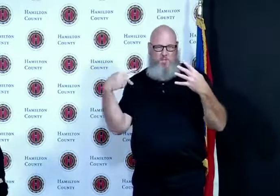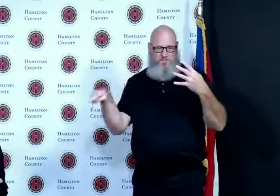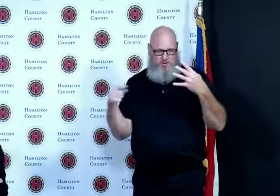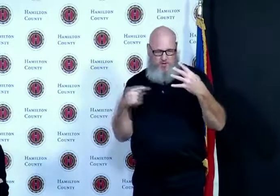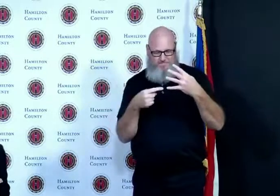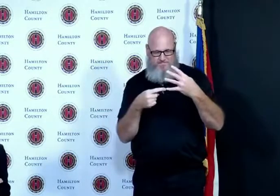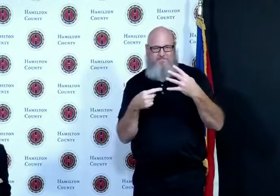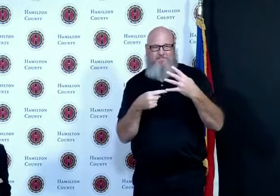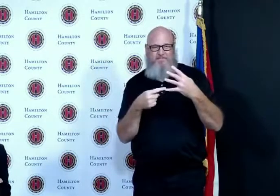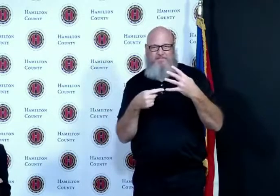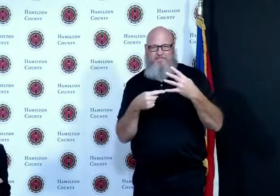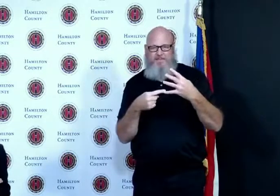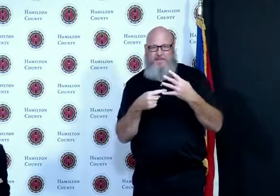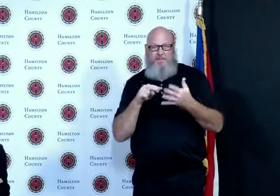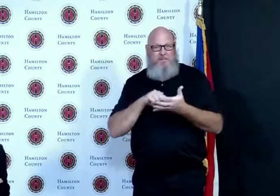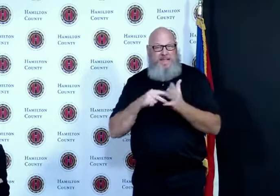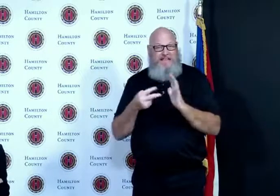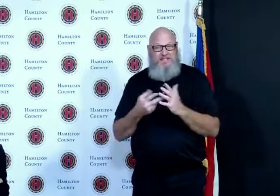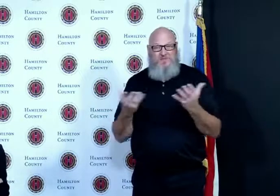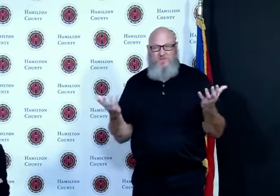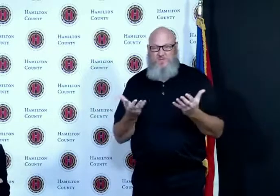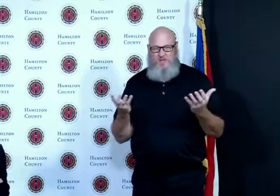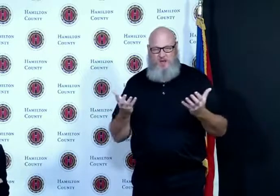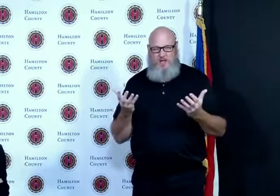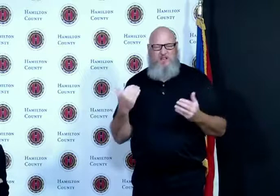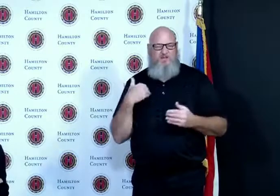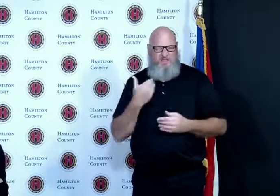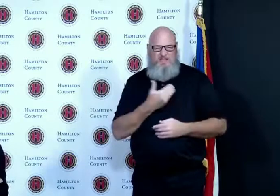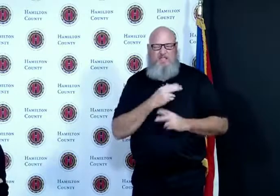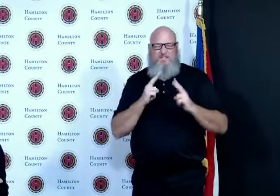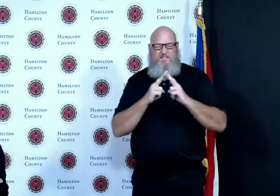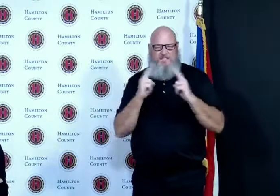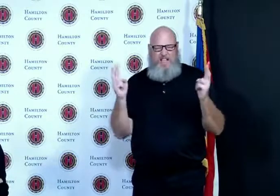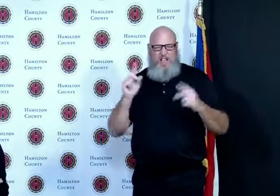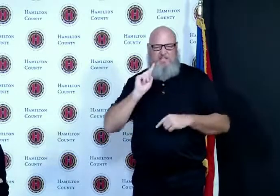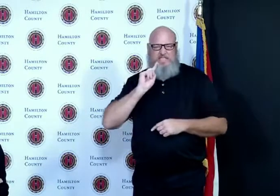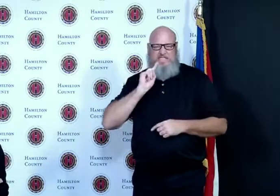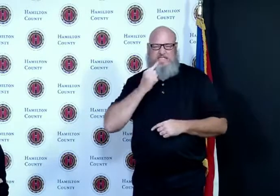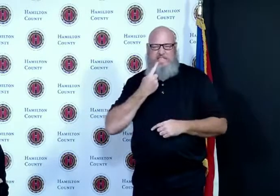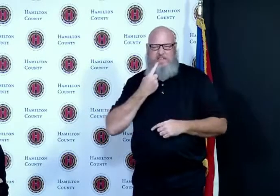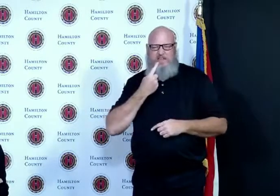throughout this pandemic we have never been purple we have bumped up against it but we never